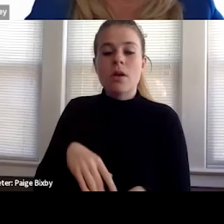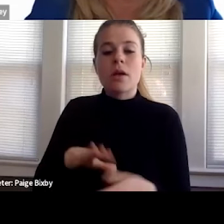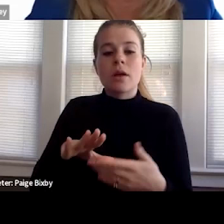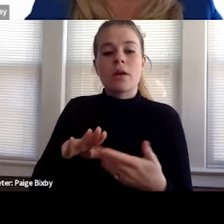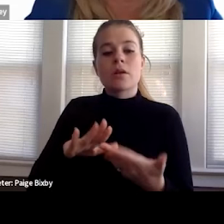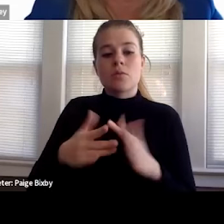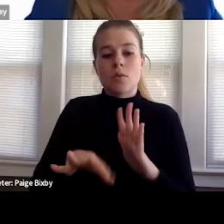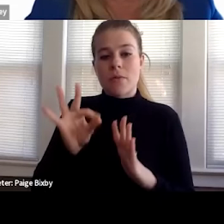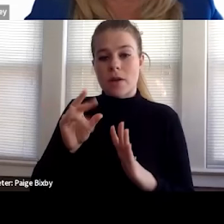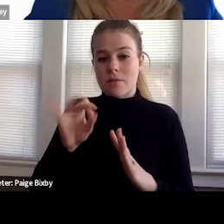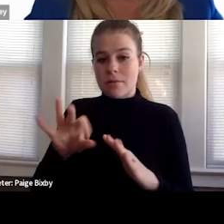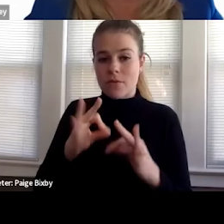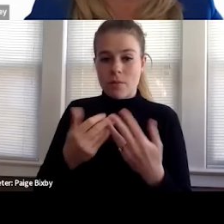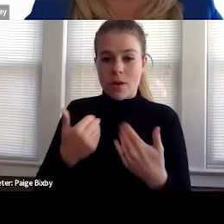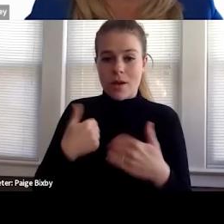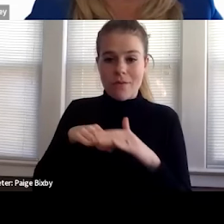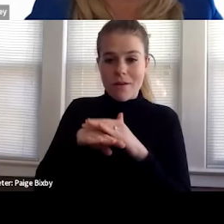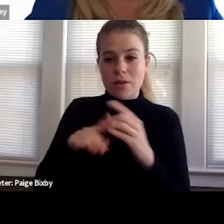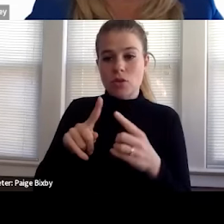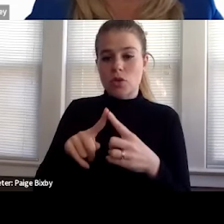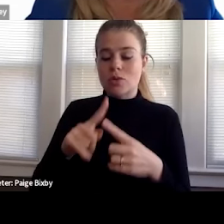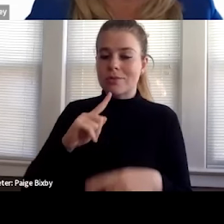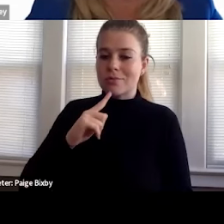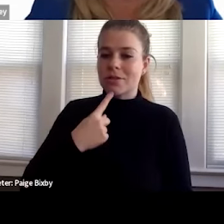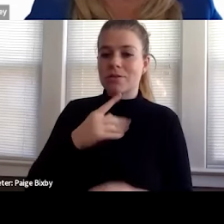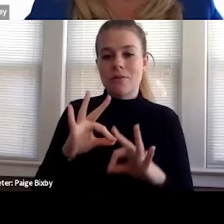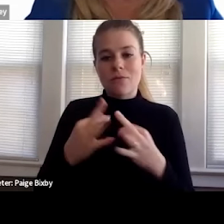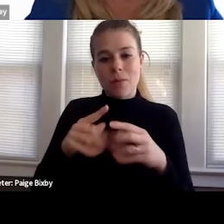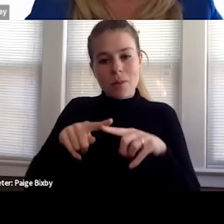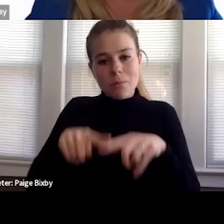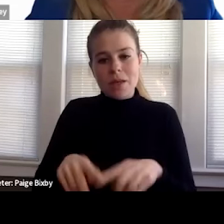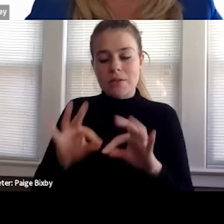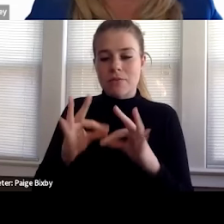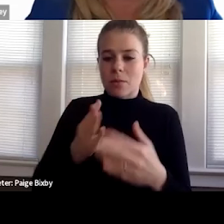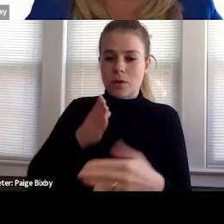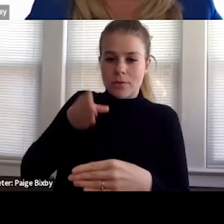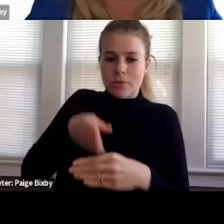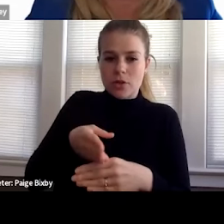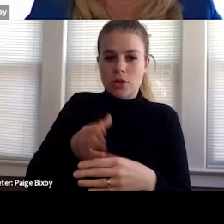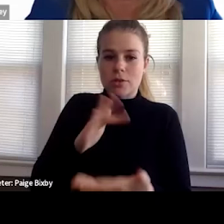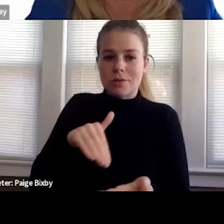to intensive, family-based, family-centered interventions, they're able to safely keep children in the home.